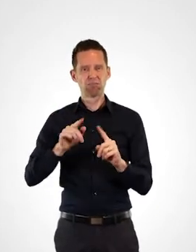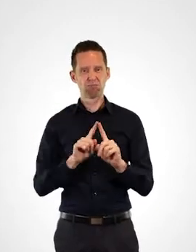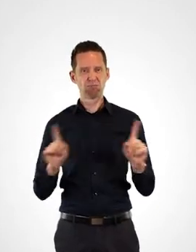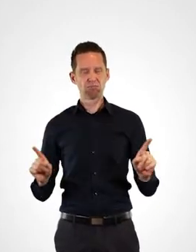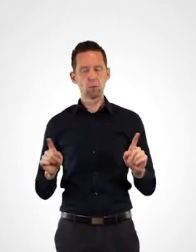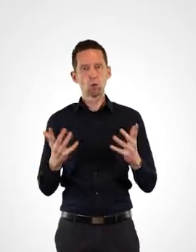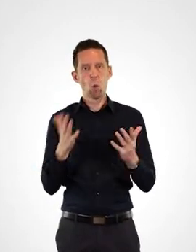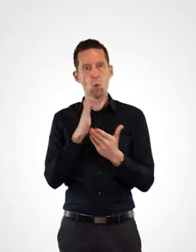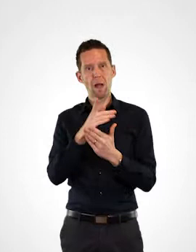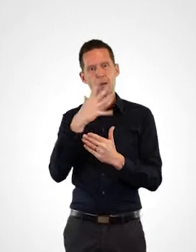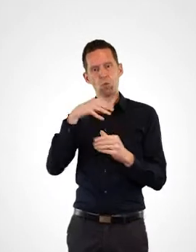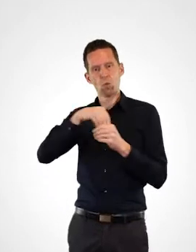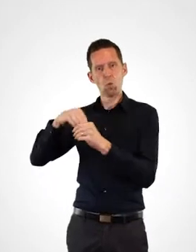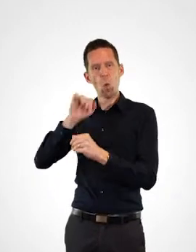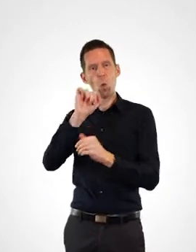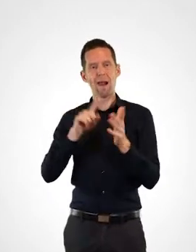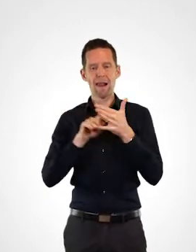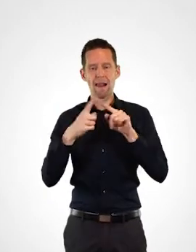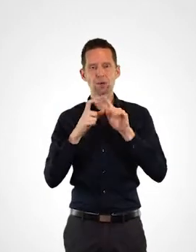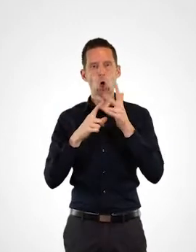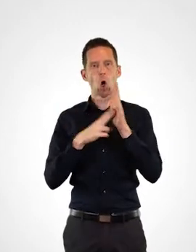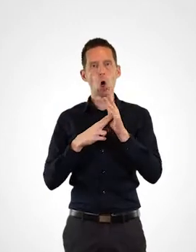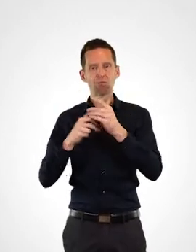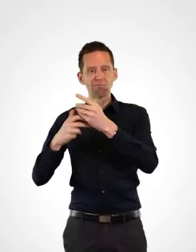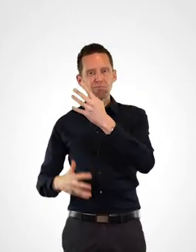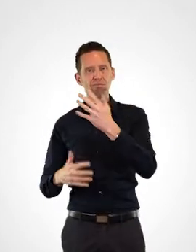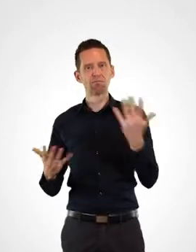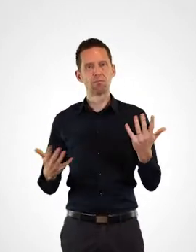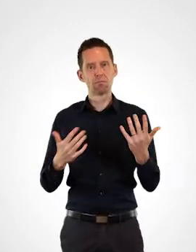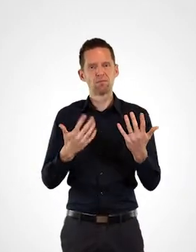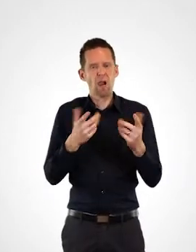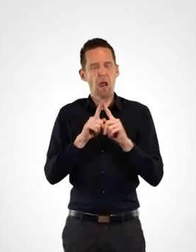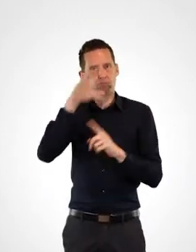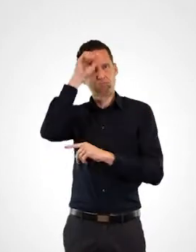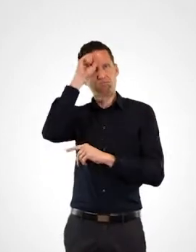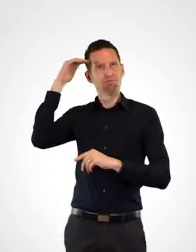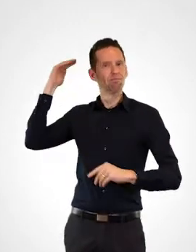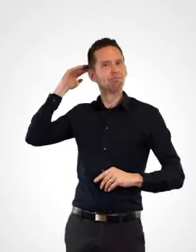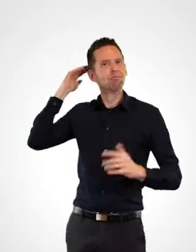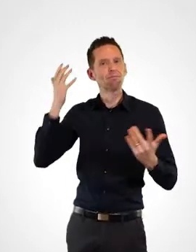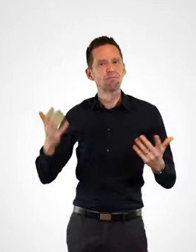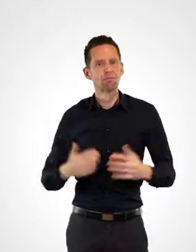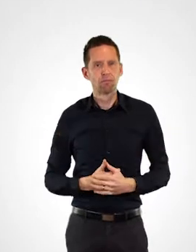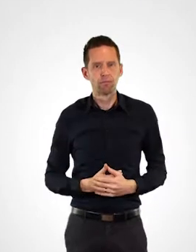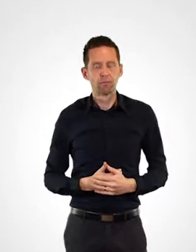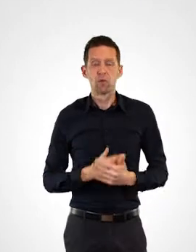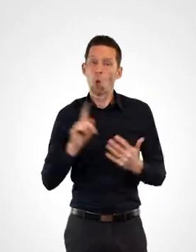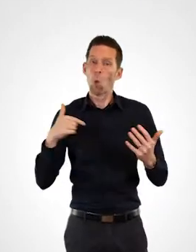And so it has to be in your lexicon, in your vocabulary lexicon, in your head if you will.